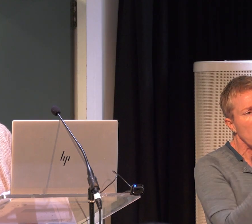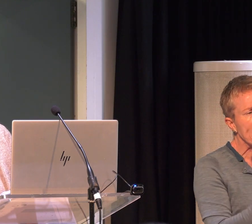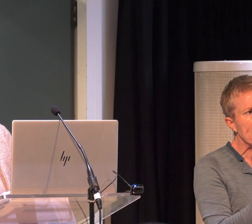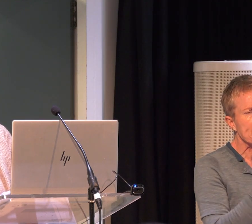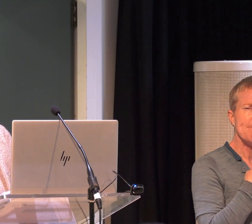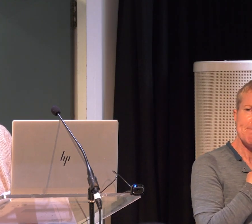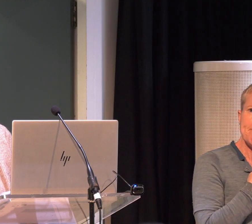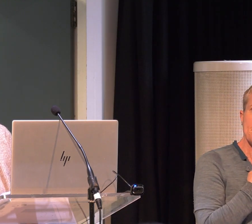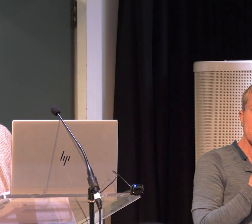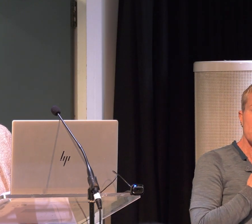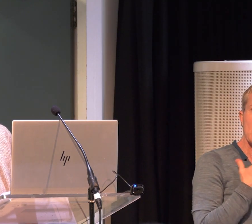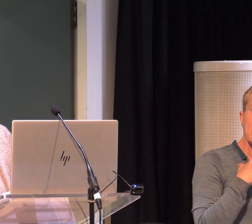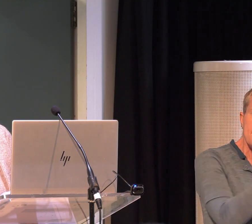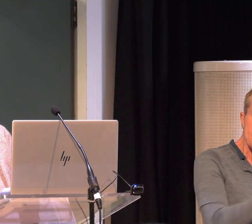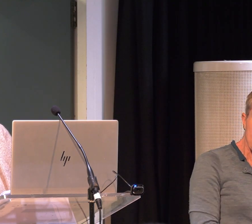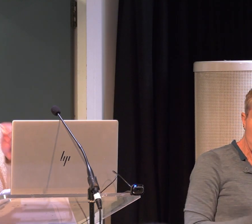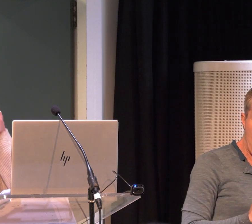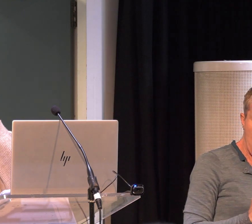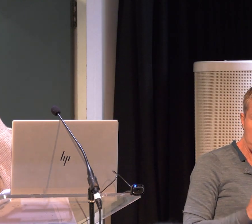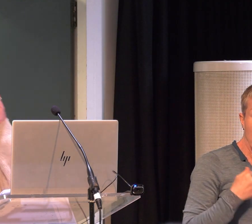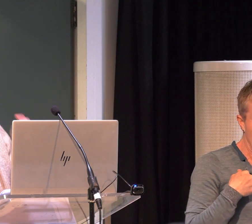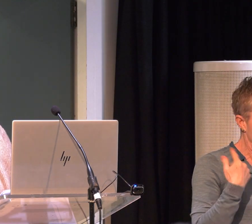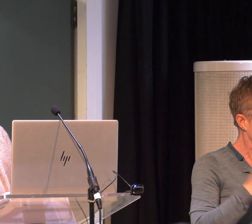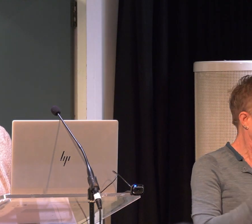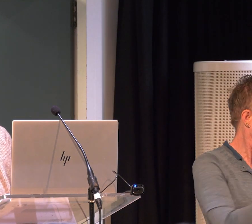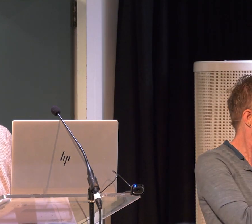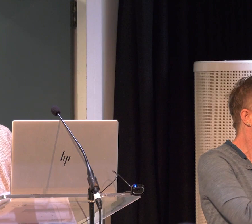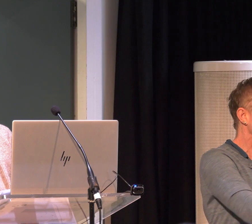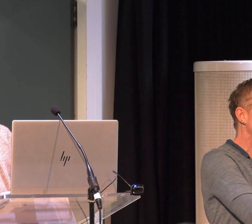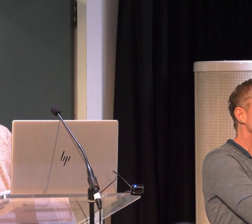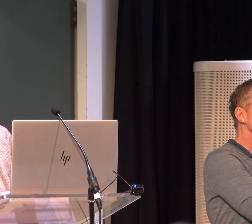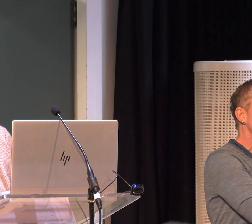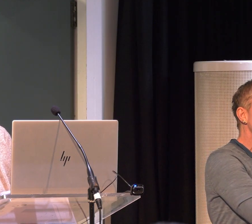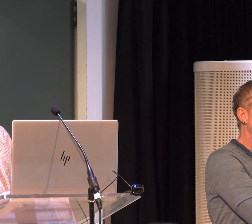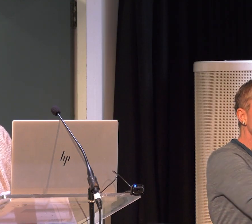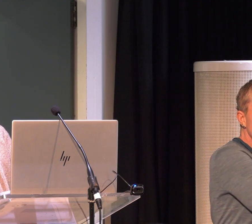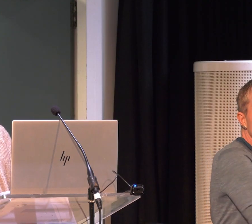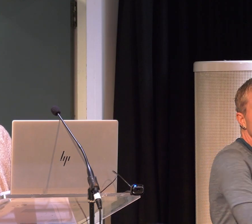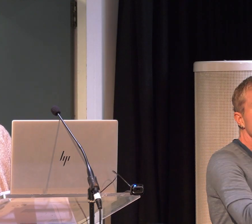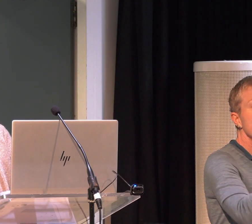In the current phase of the SENsory Atelier, between September, 2019 and September, 2023,